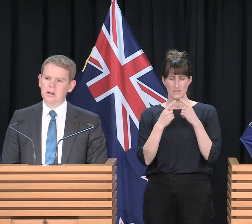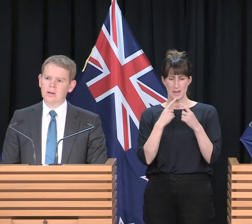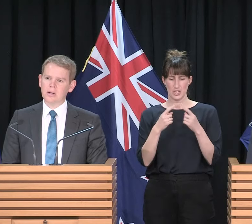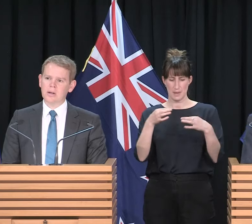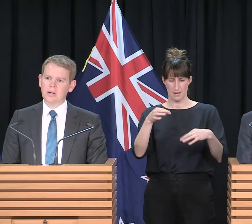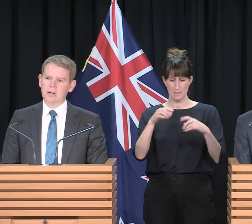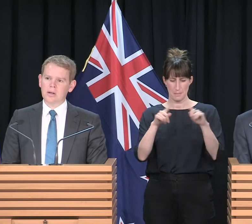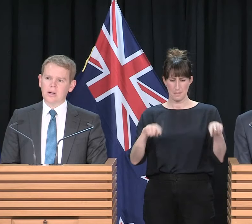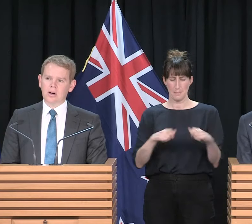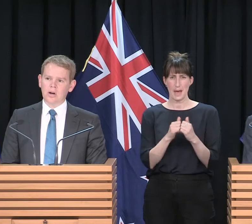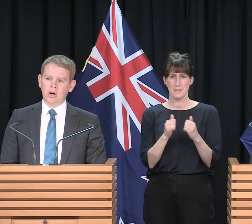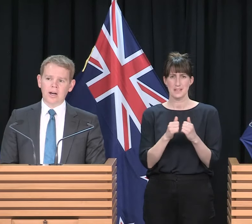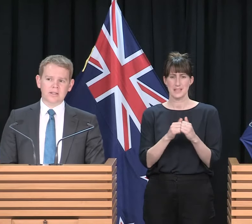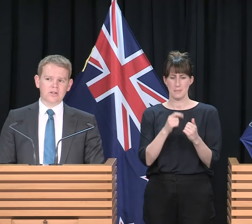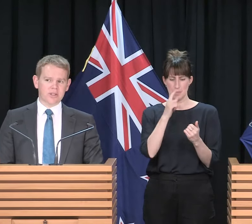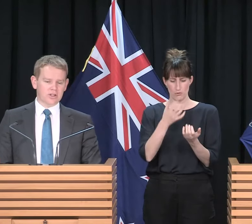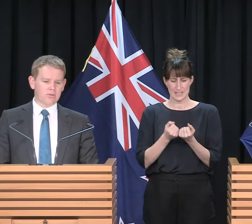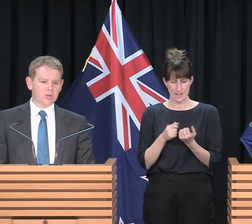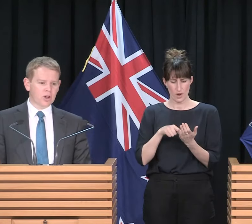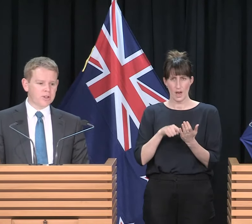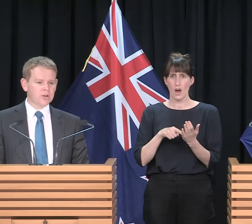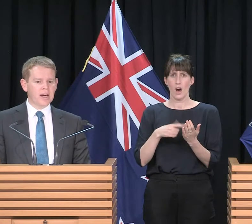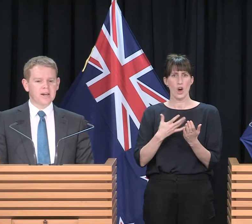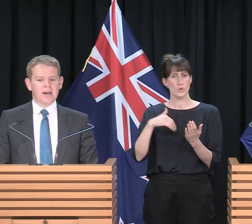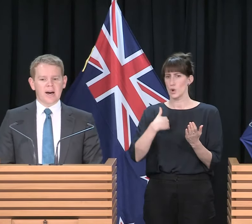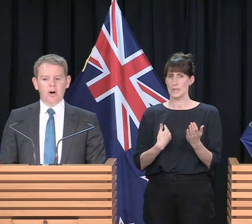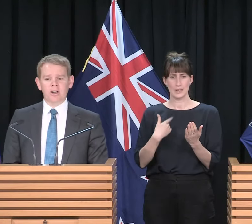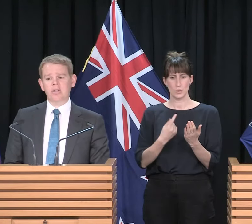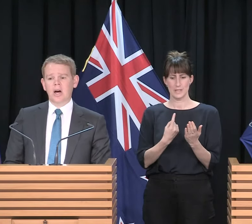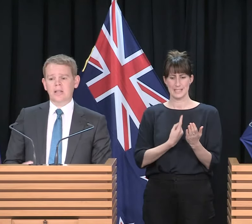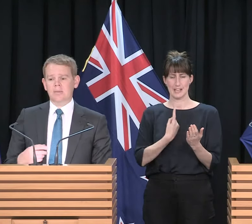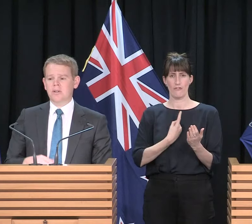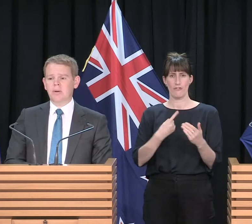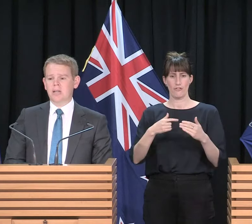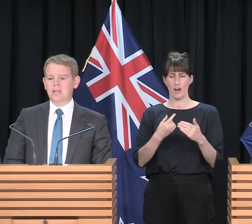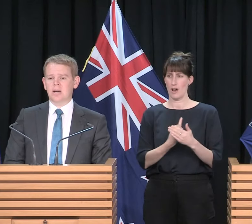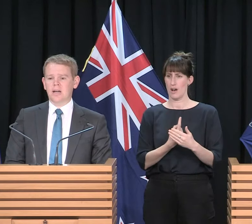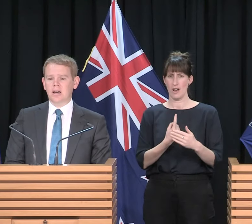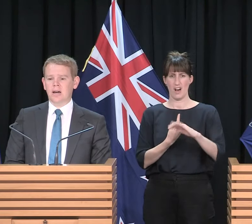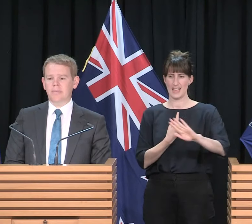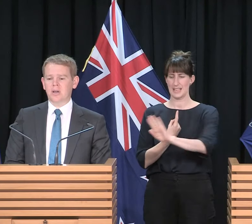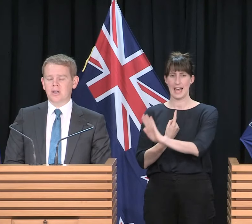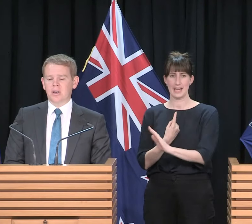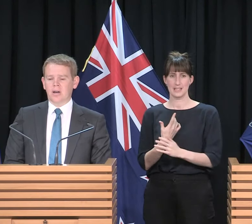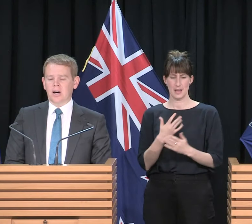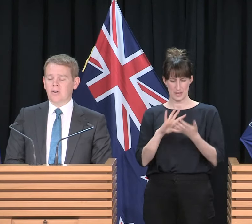result. It's not that those seven are being retested - in fact, they were just not labelled properly and they are now going through that